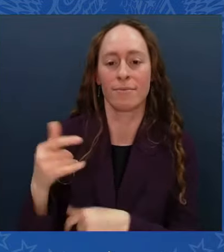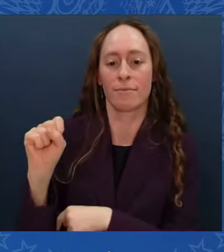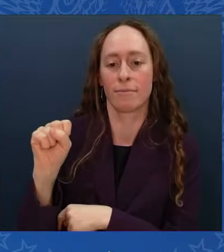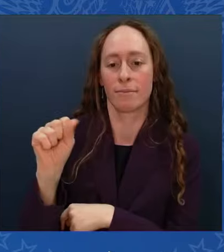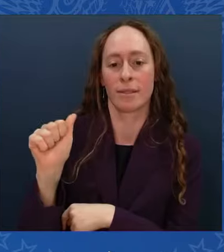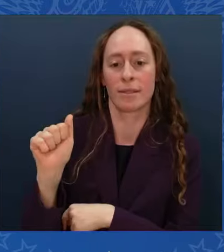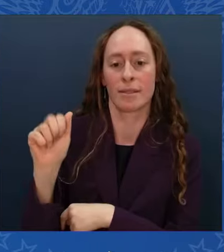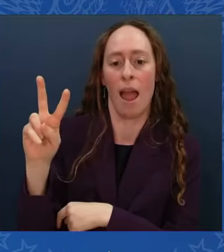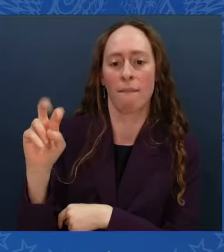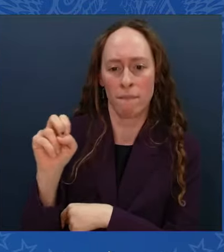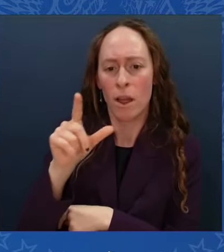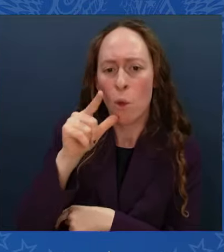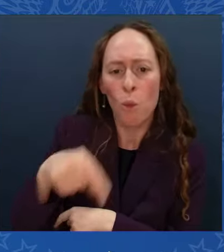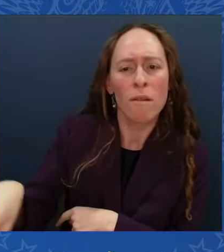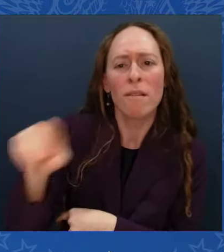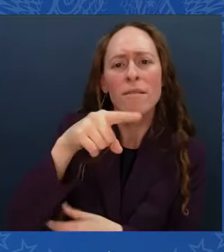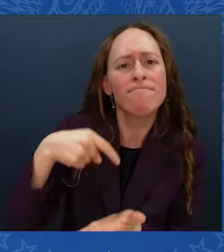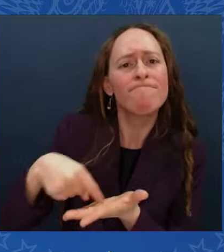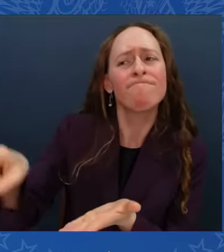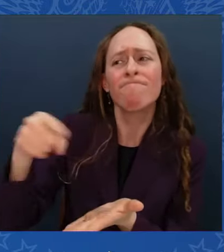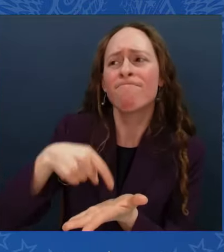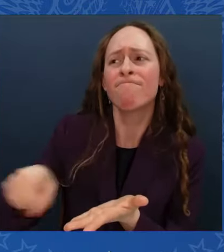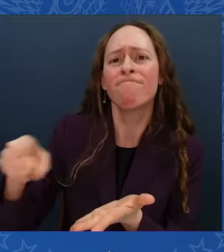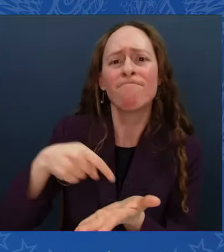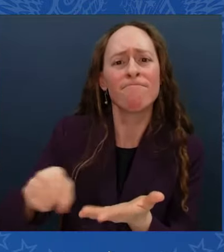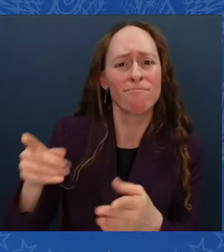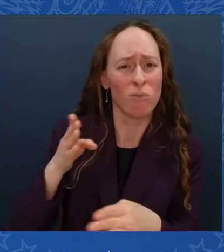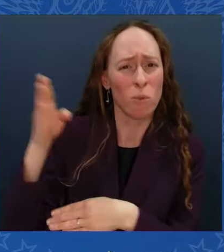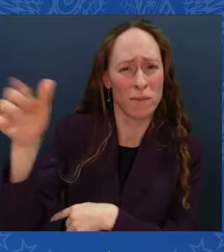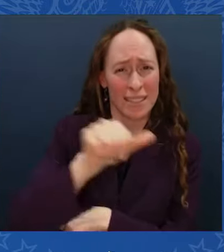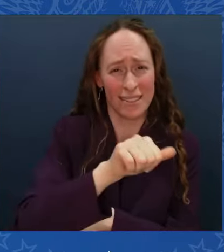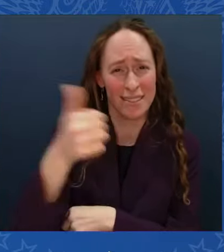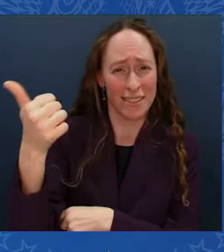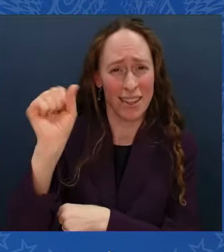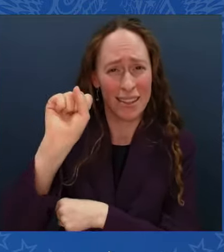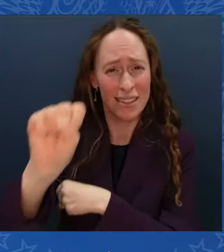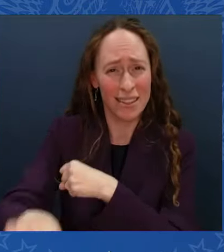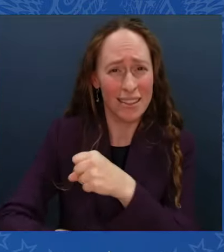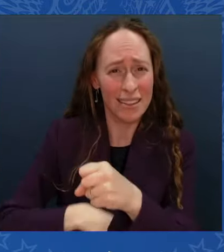If they took less than tw- -- if they borrowed less than $2,000, it's forgiven -- they --